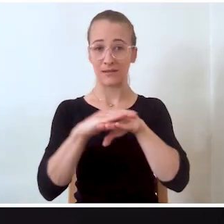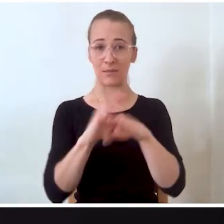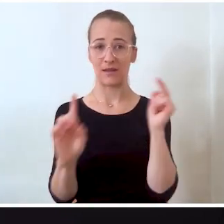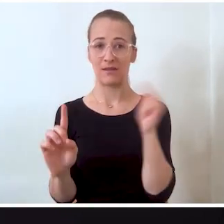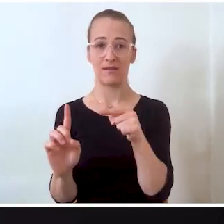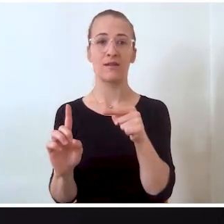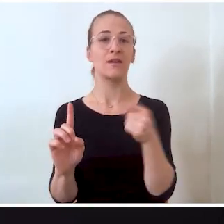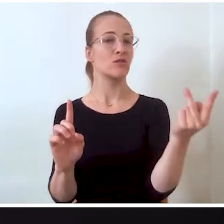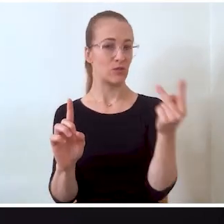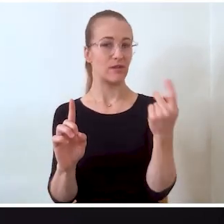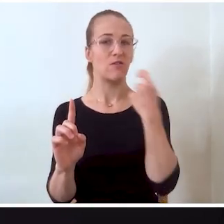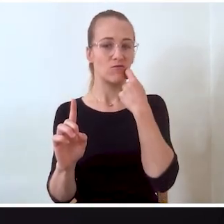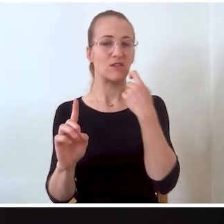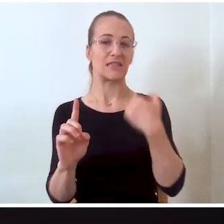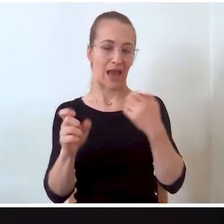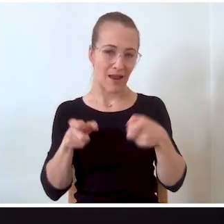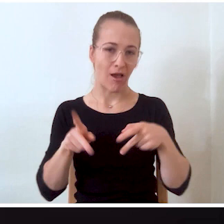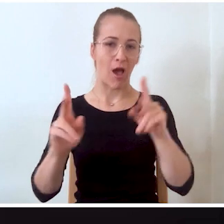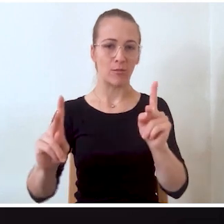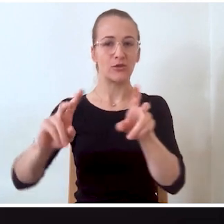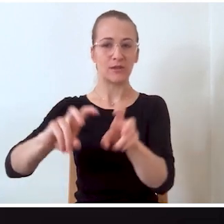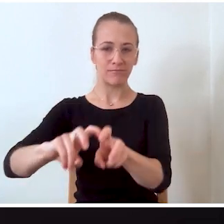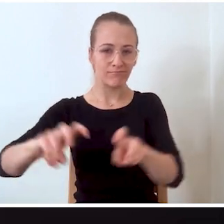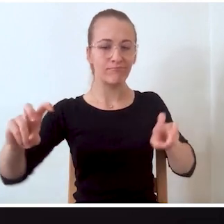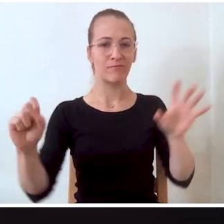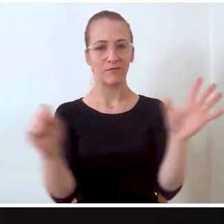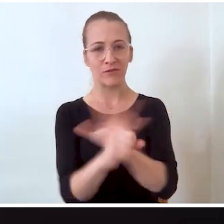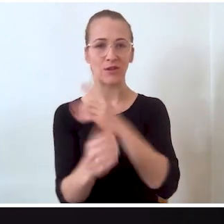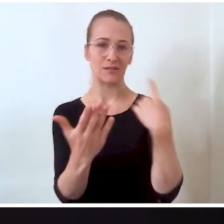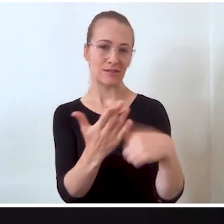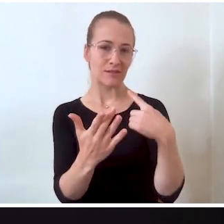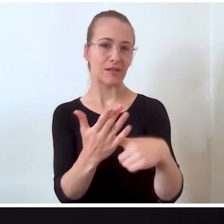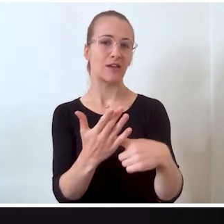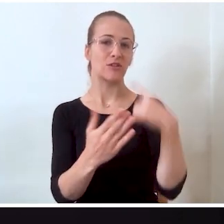you and I just had the opportunity to have a full panel discussion at Overit,